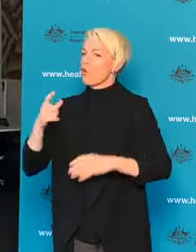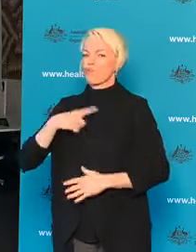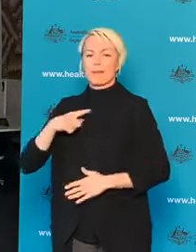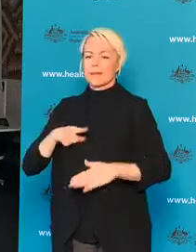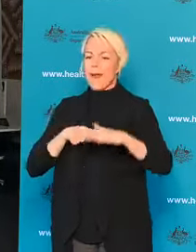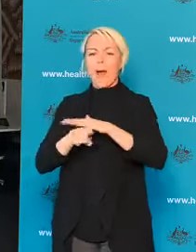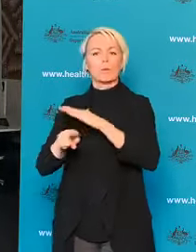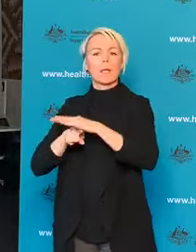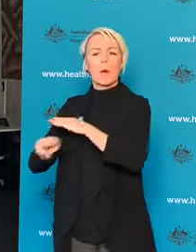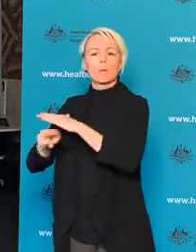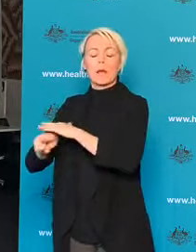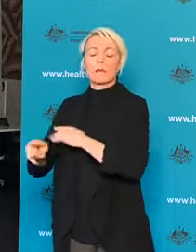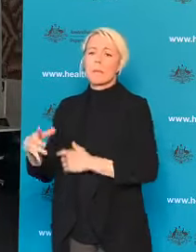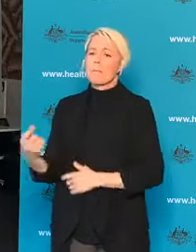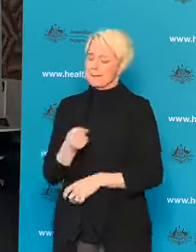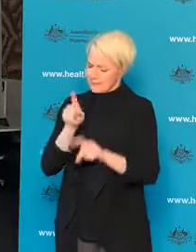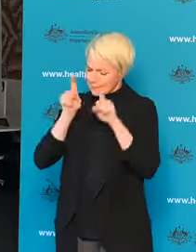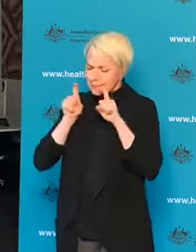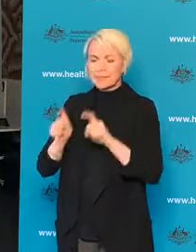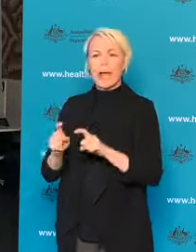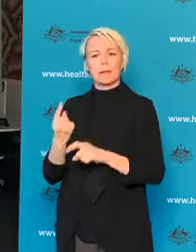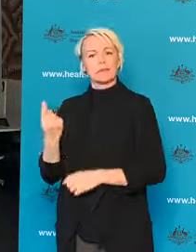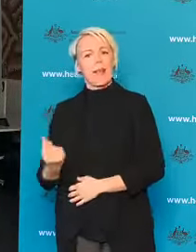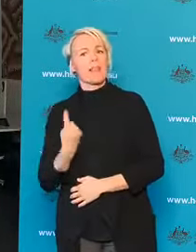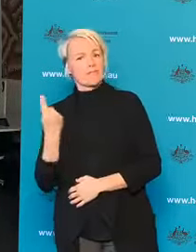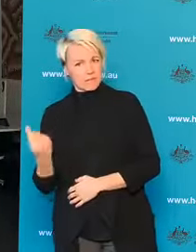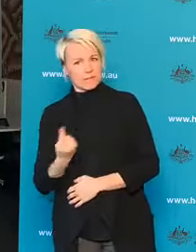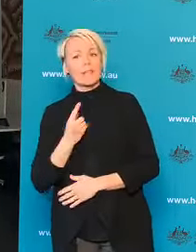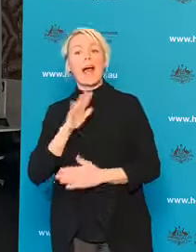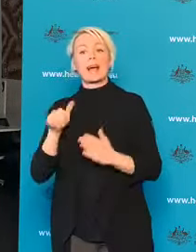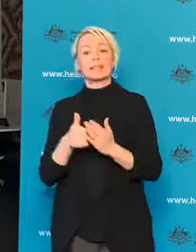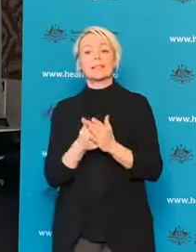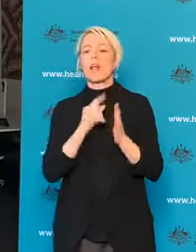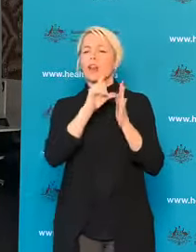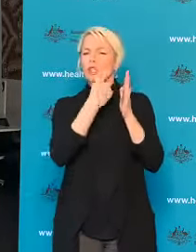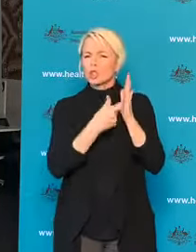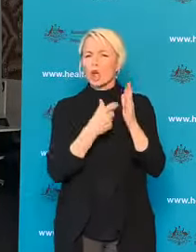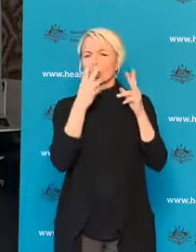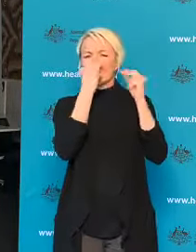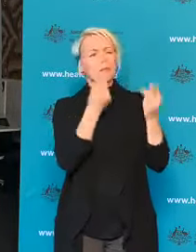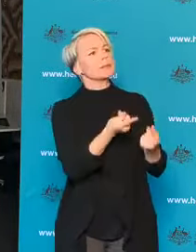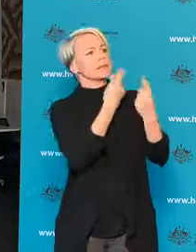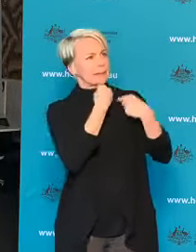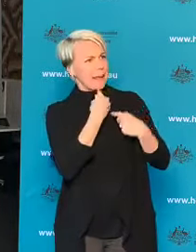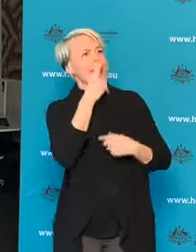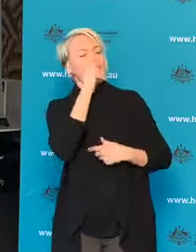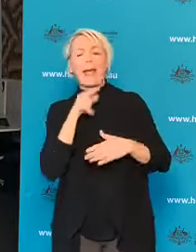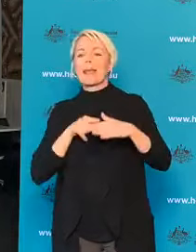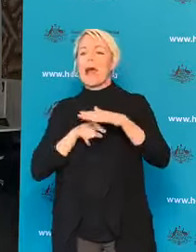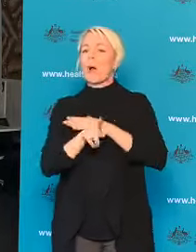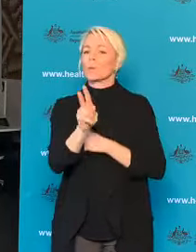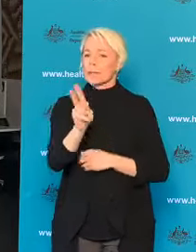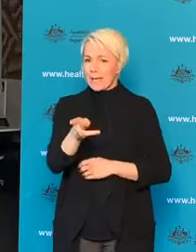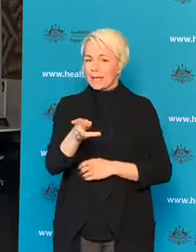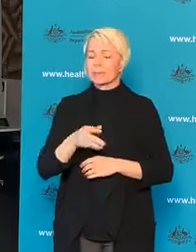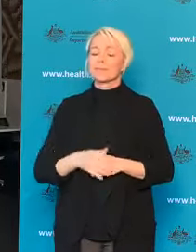public health authority has told you that you are free to leave isolation and leave your home. Please take these